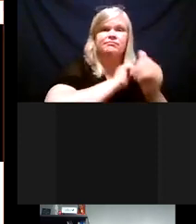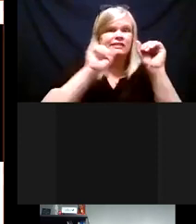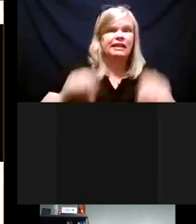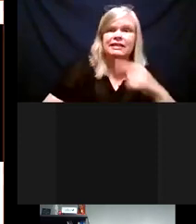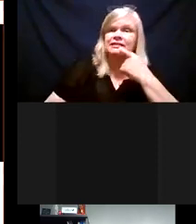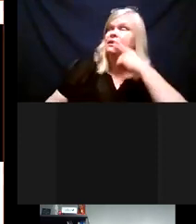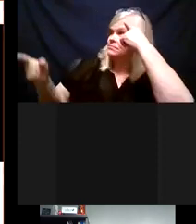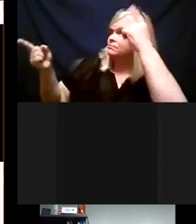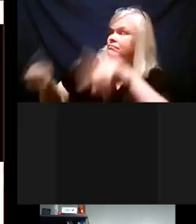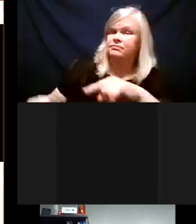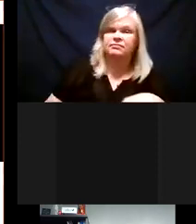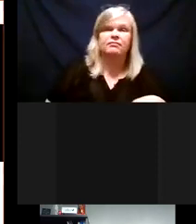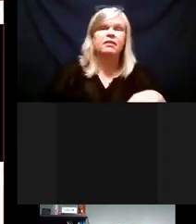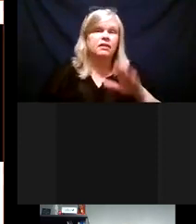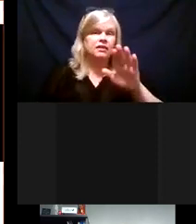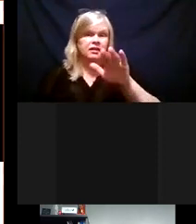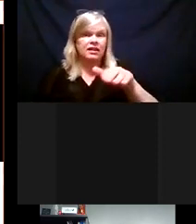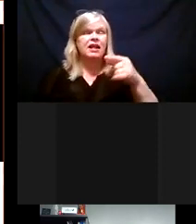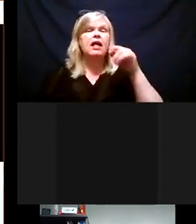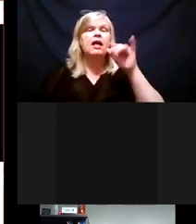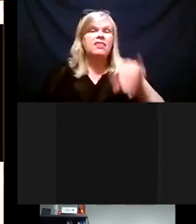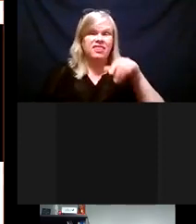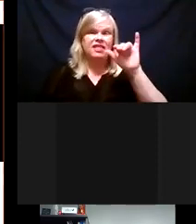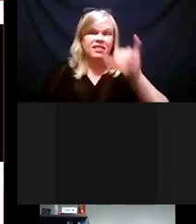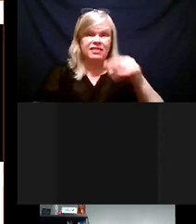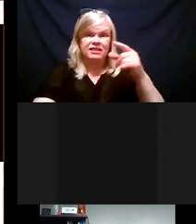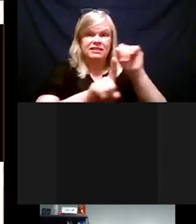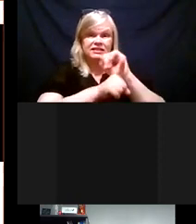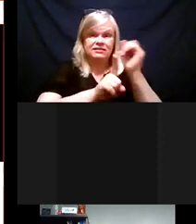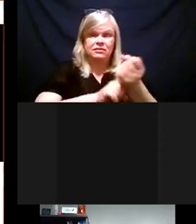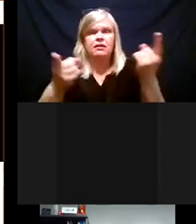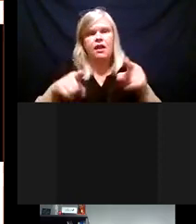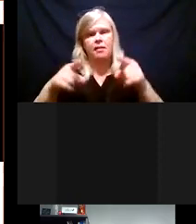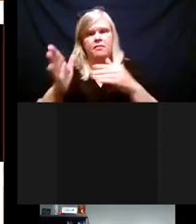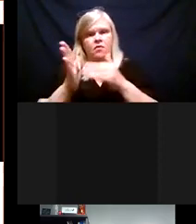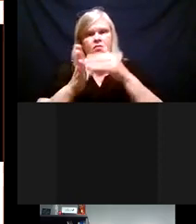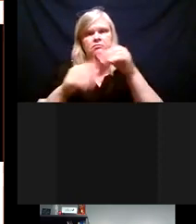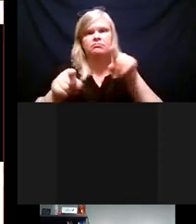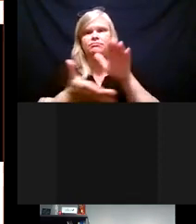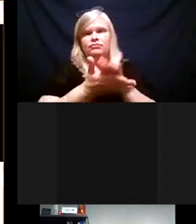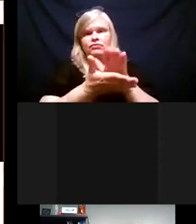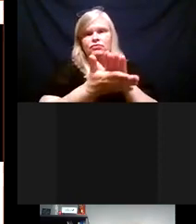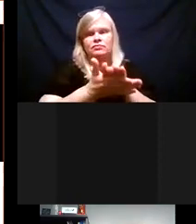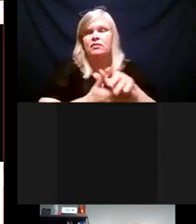HAPPENS QUITE A BIT IN SCHOOLS. IT MAY SEEM LIKE MOST